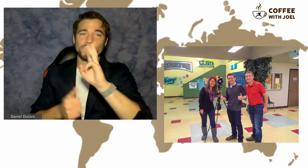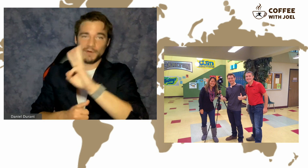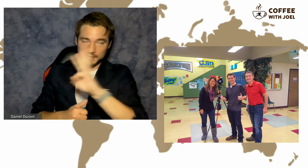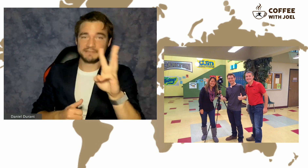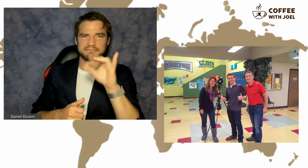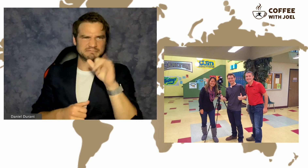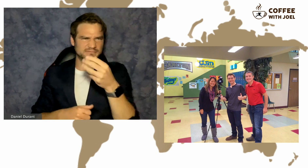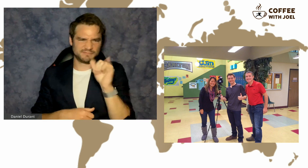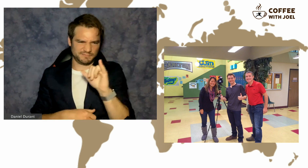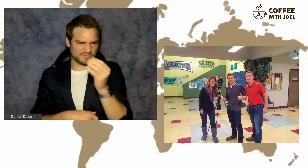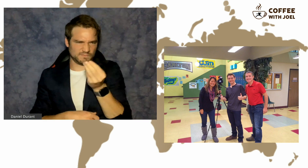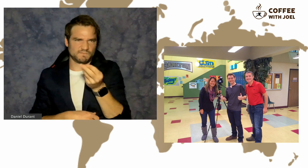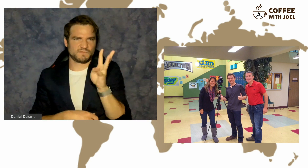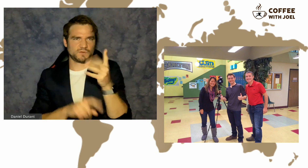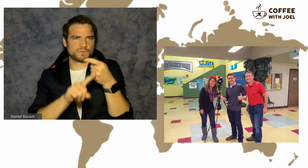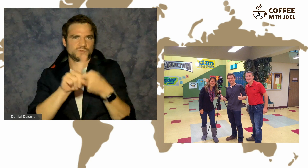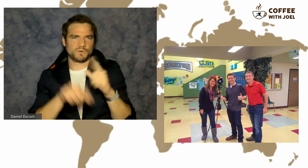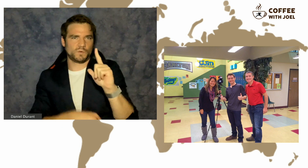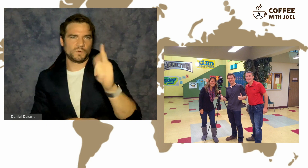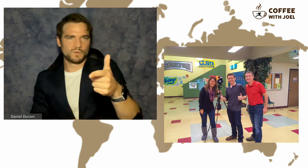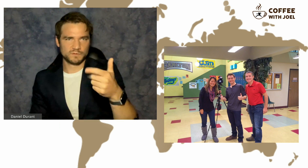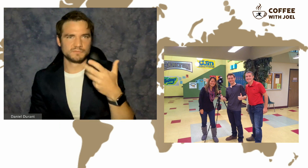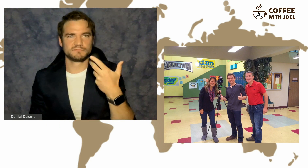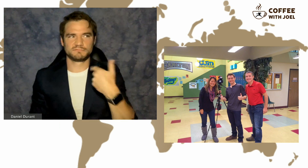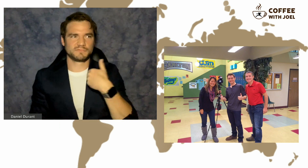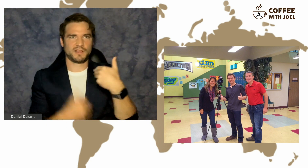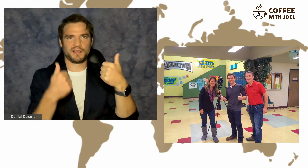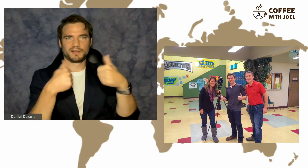working with Deaf West, and like a few months later,